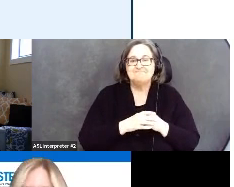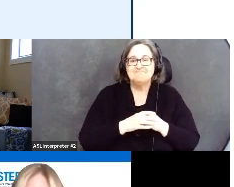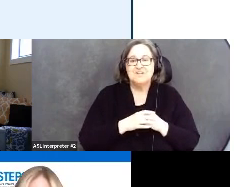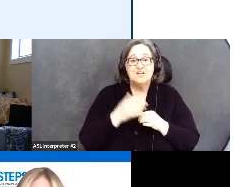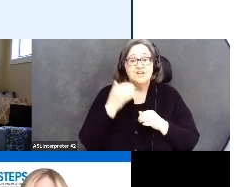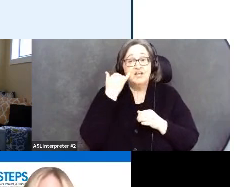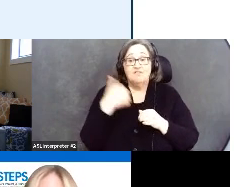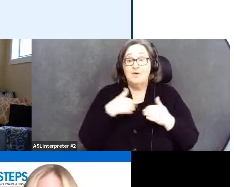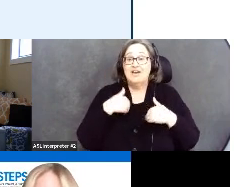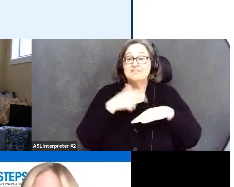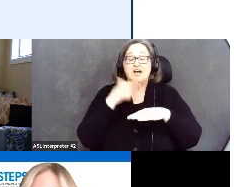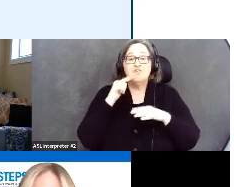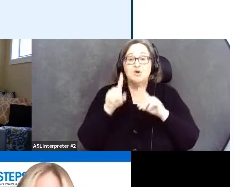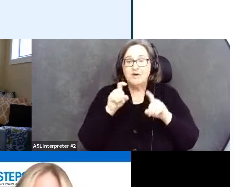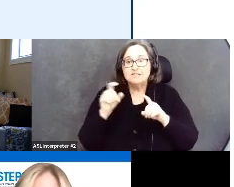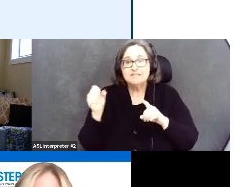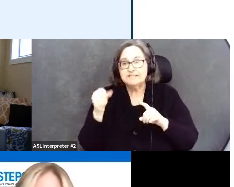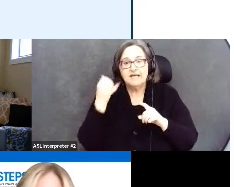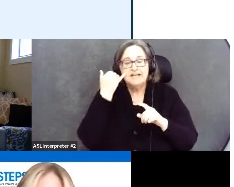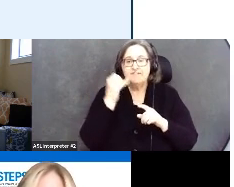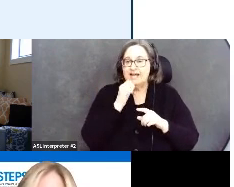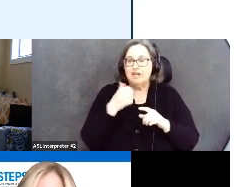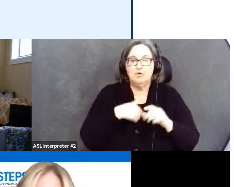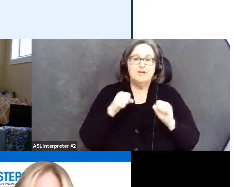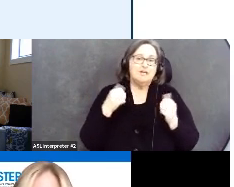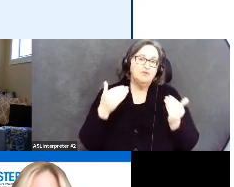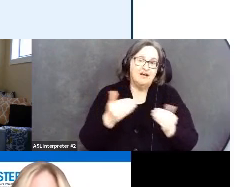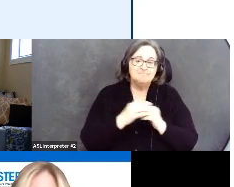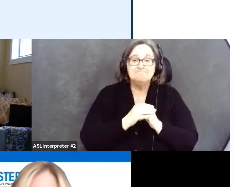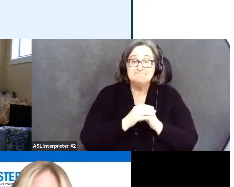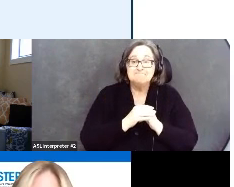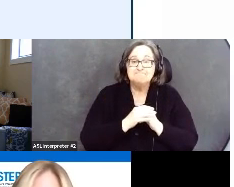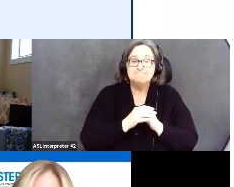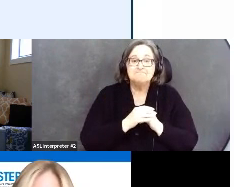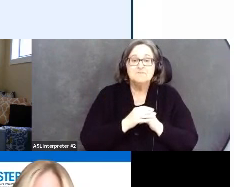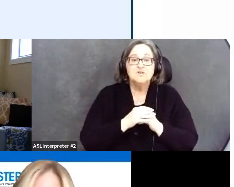for questions, we can. If not, we can move on. >> I think we are going to hold questions,